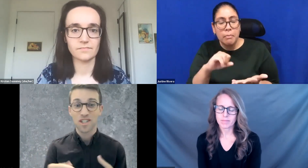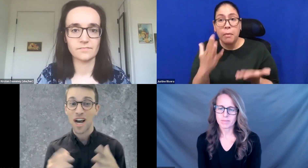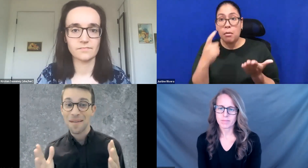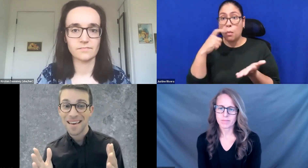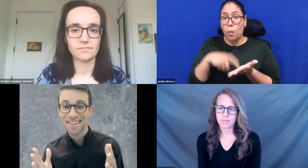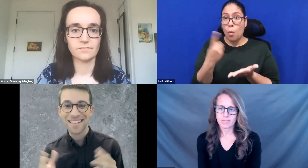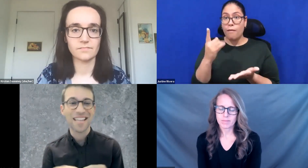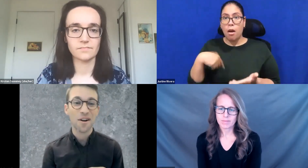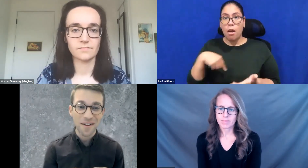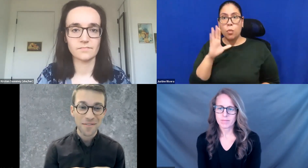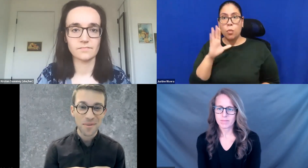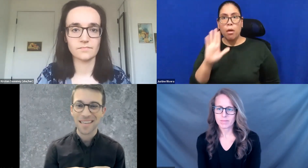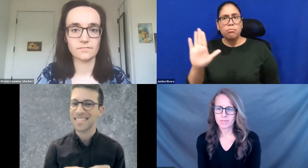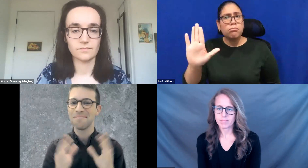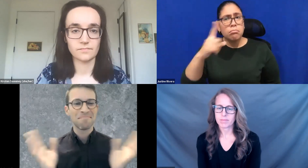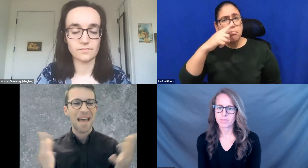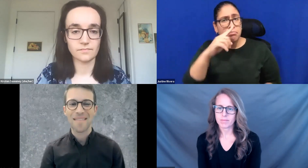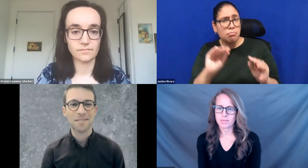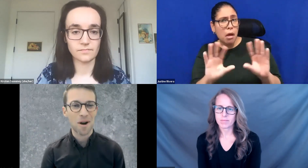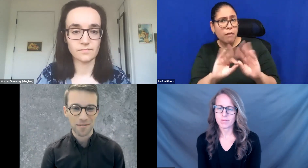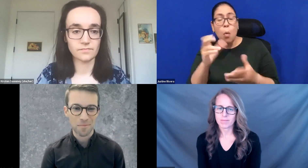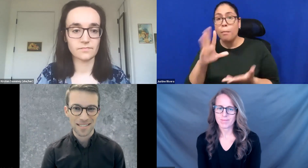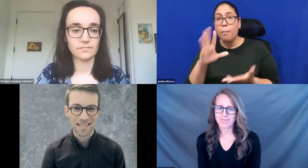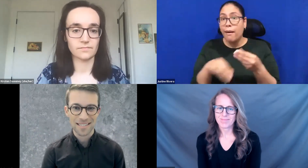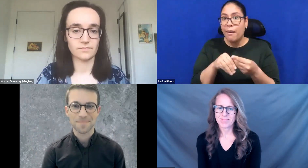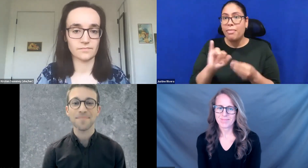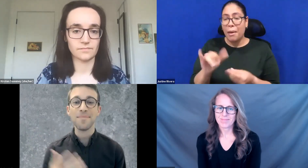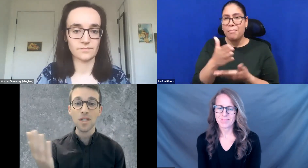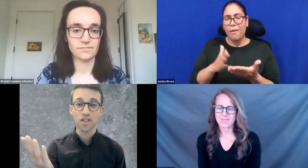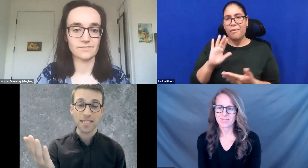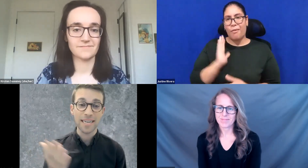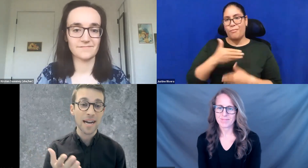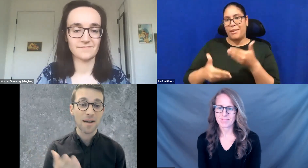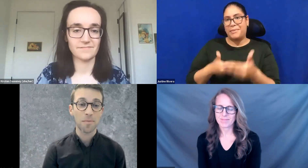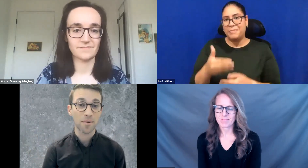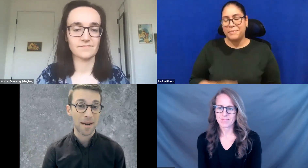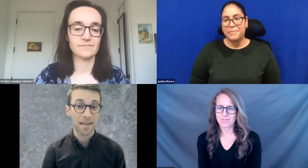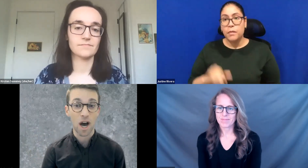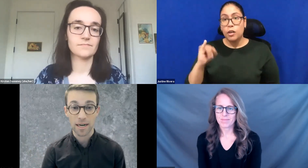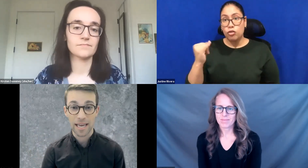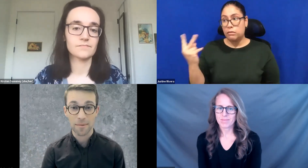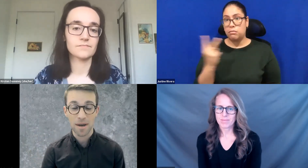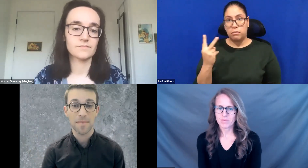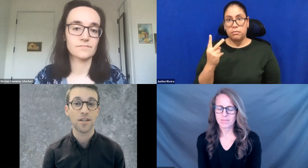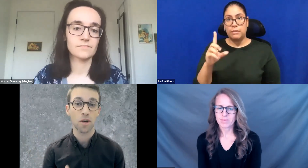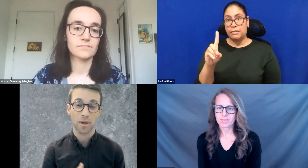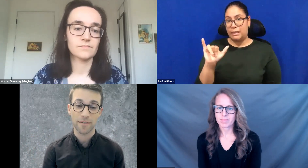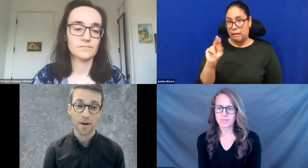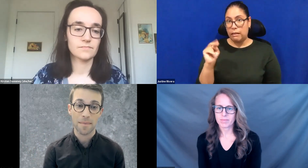chime in clarify a few things, and that's part of the process. Justine and I will be remaining on camera interpreting from